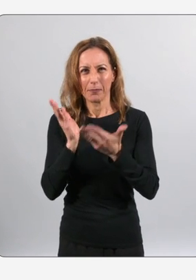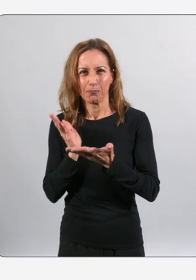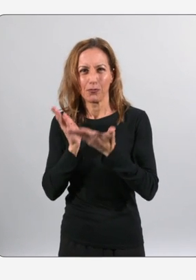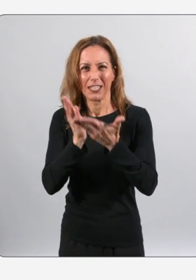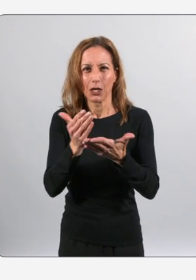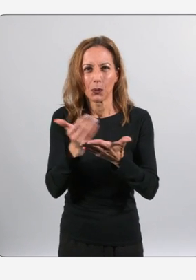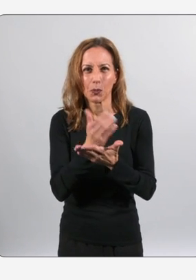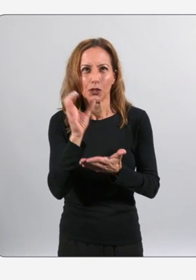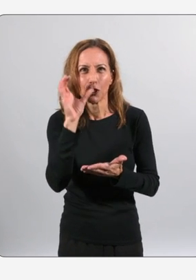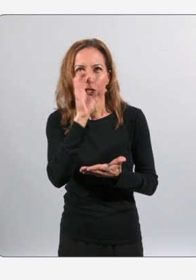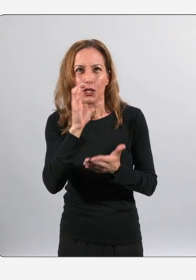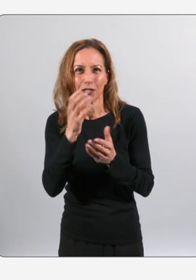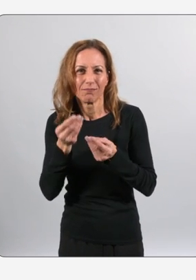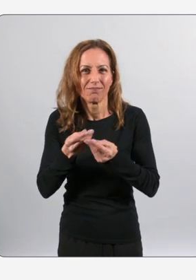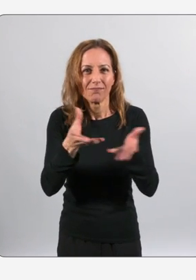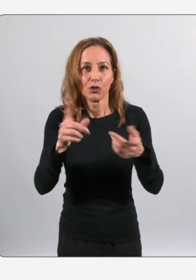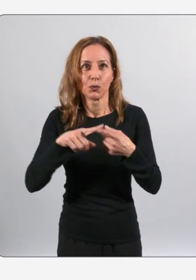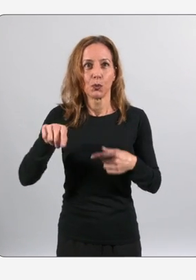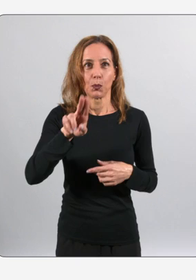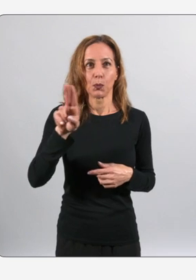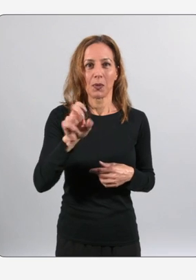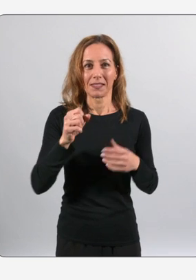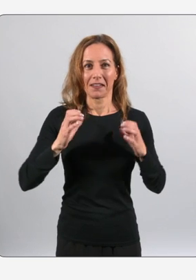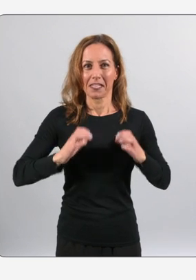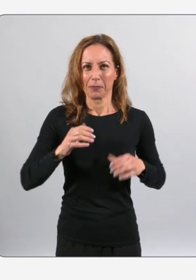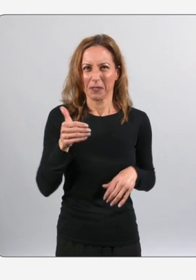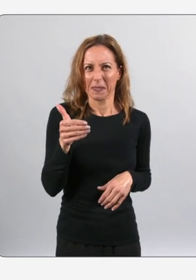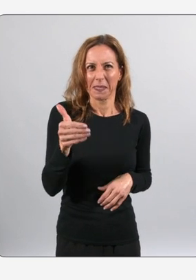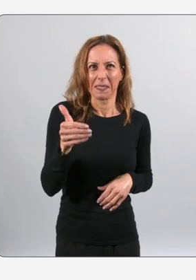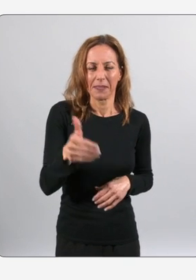U.S. customers in the near future. Now, let's talk about YouTube.